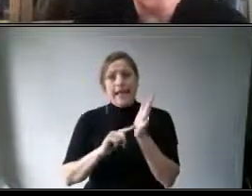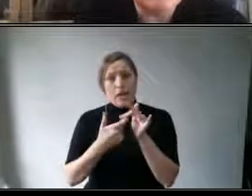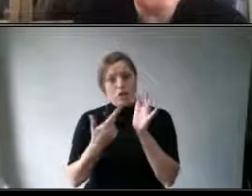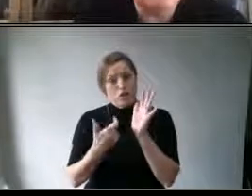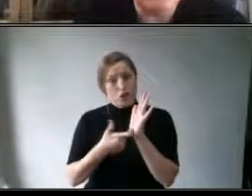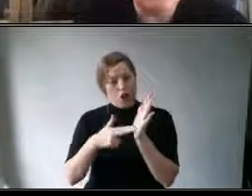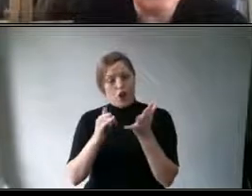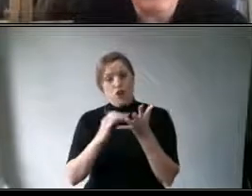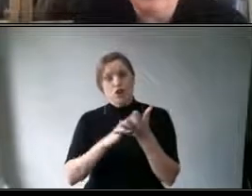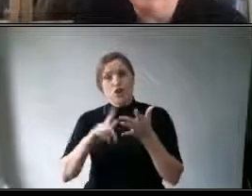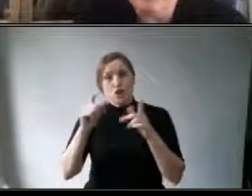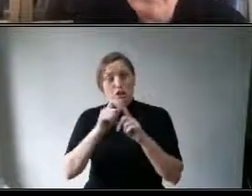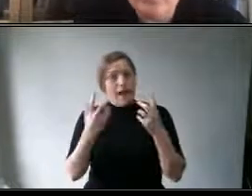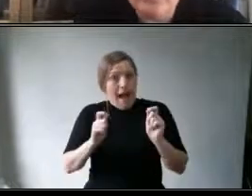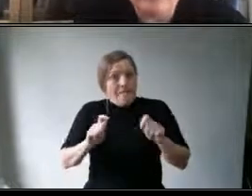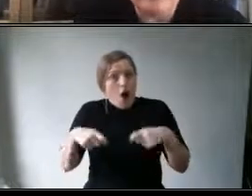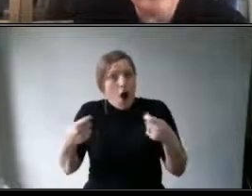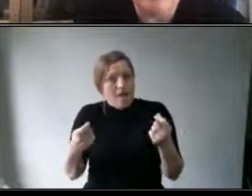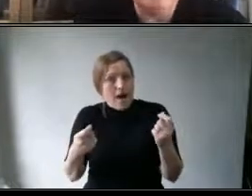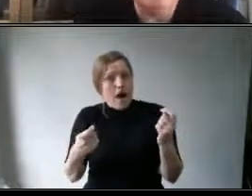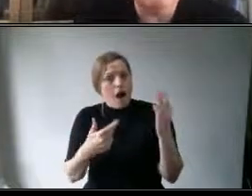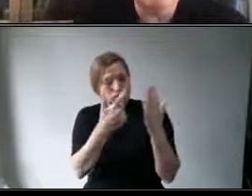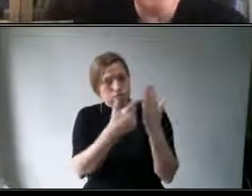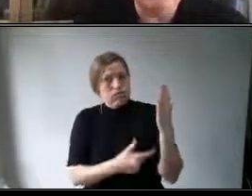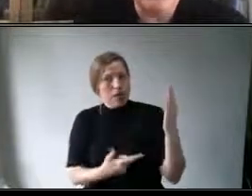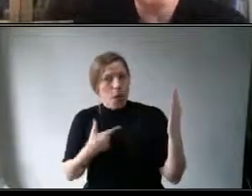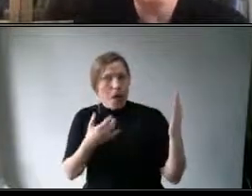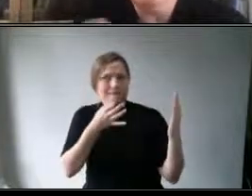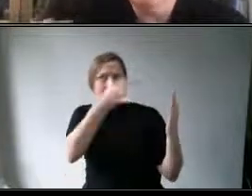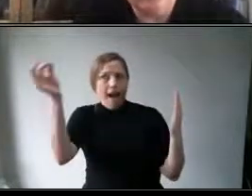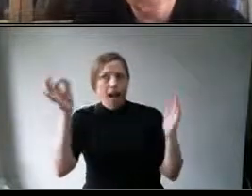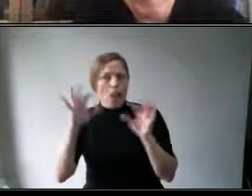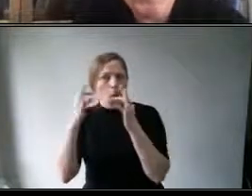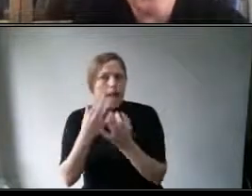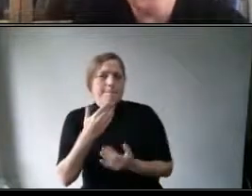quite specific about what they're looking for and what they're thinking of um but still absolutely